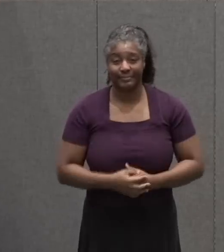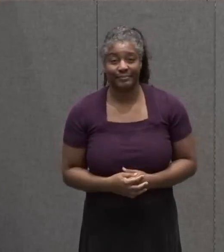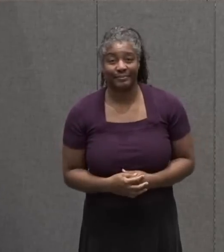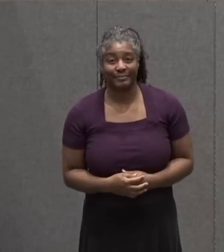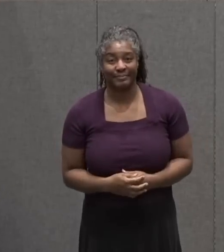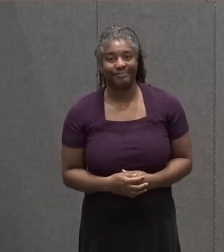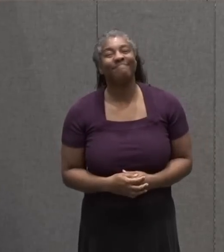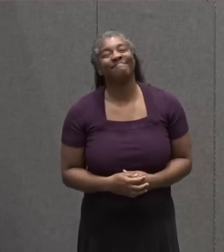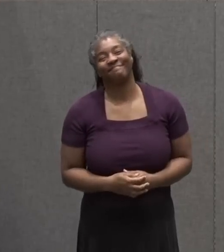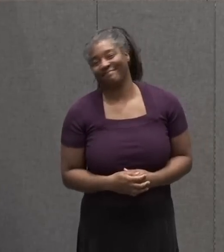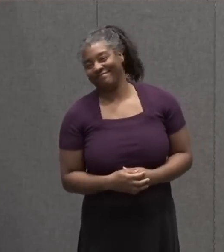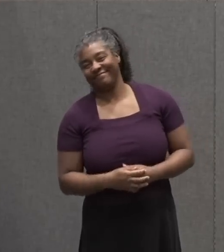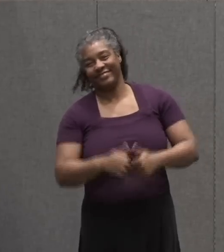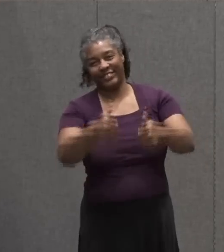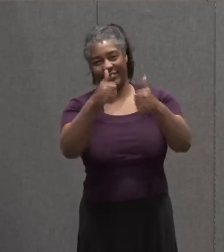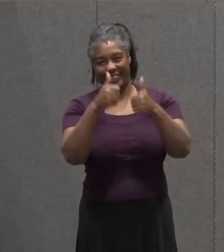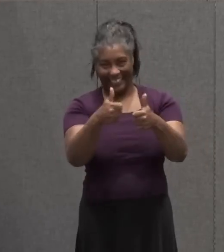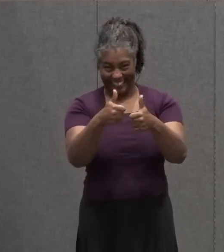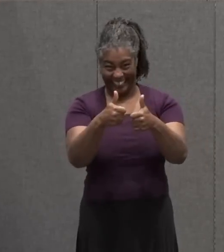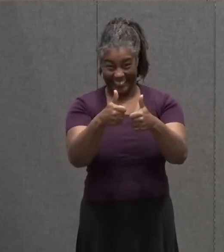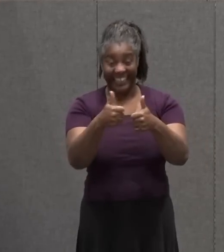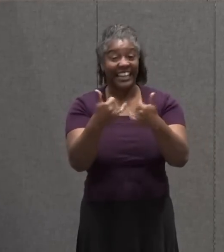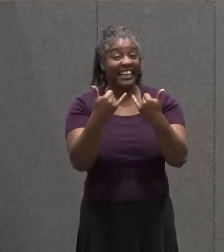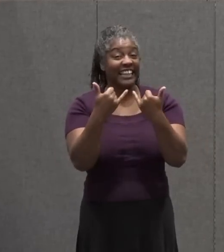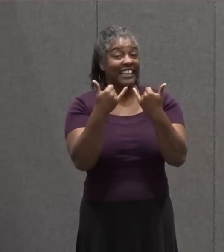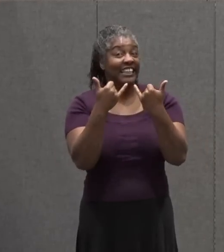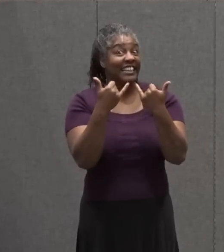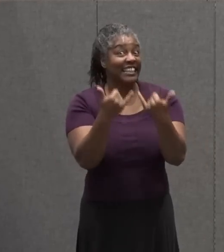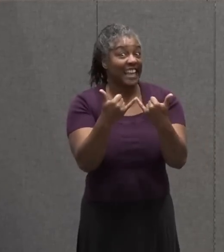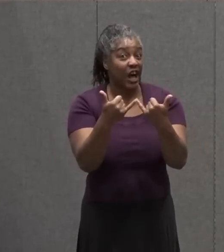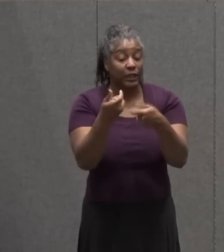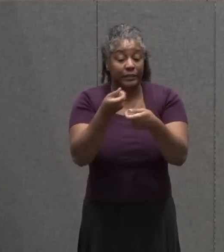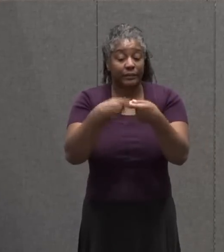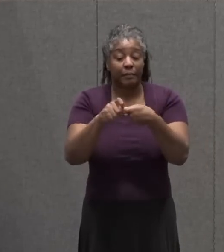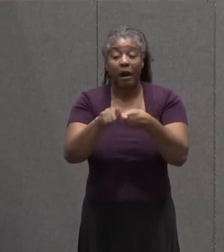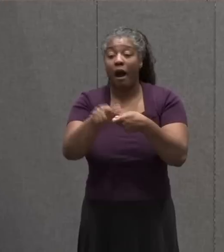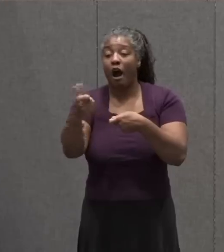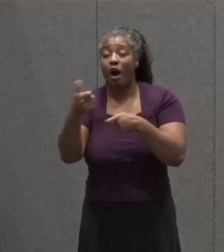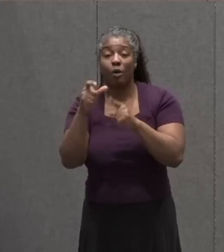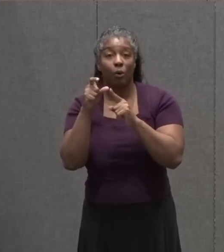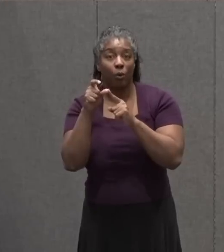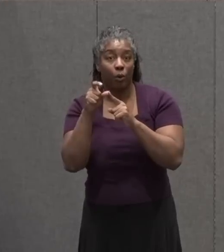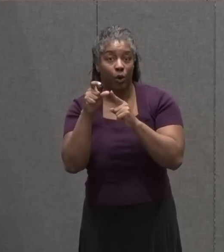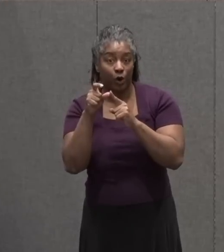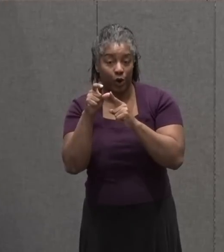great, okay, we're gonna add on. This time, instead of saying the number three,